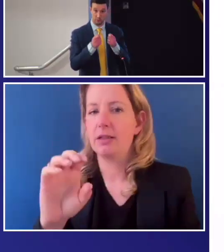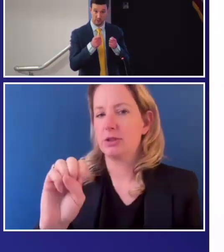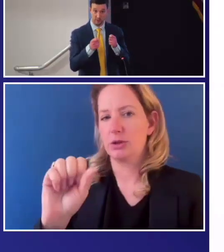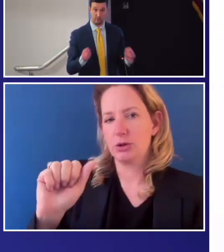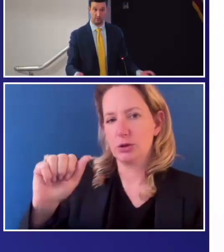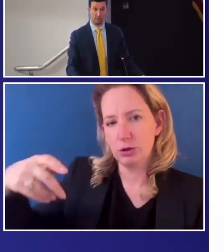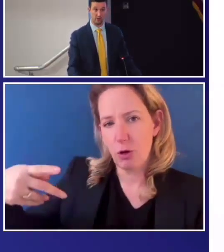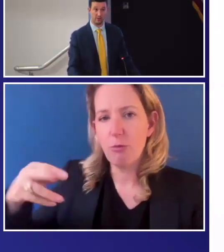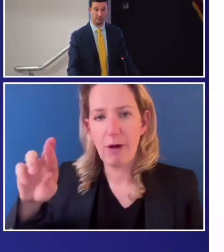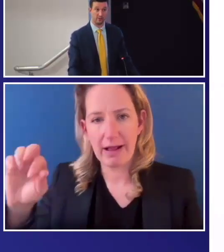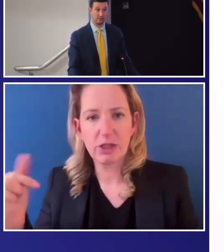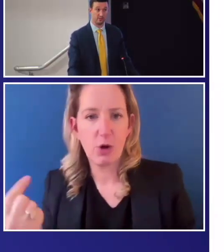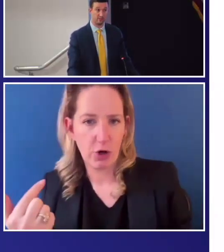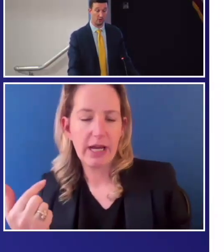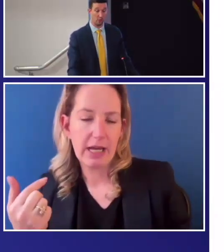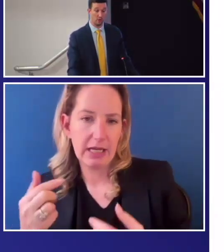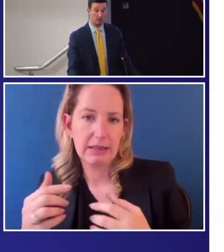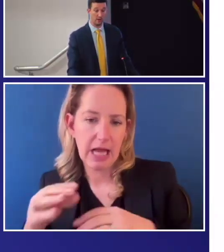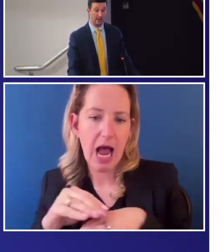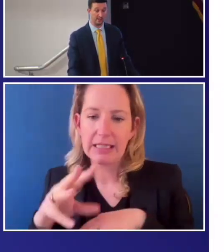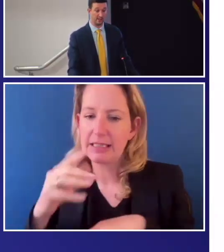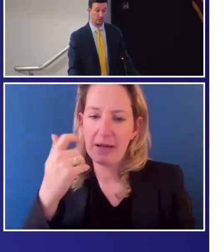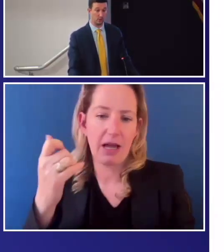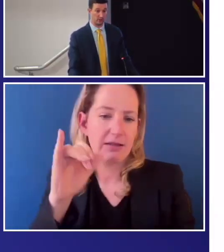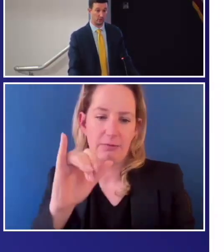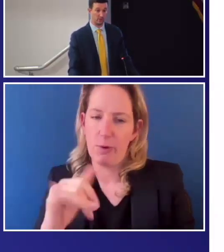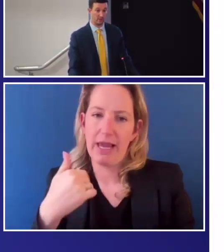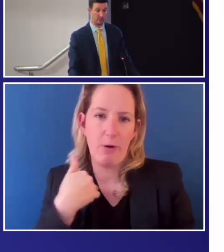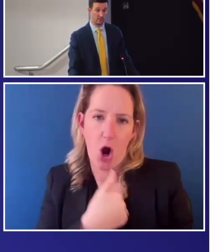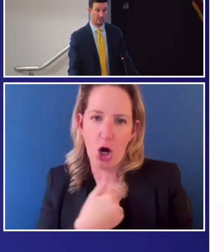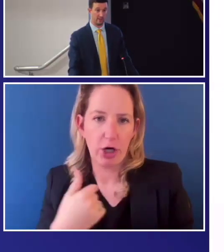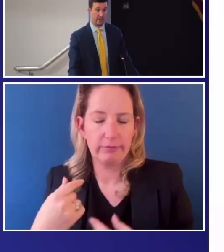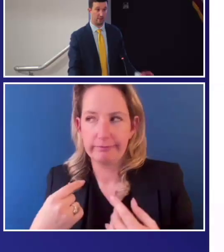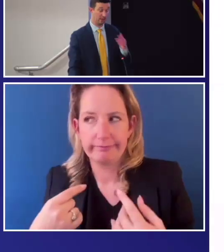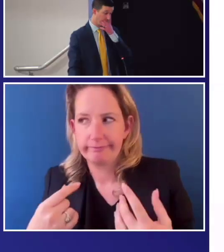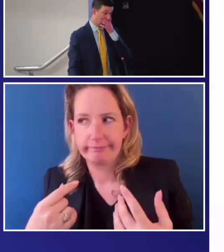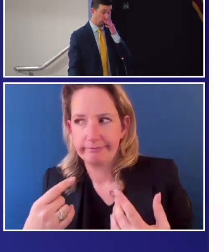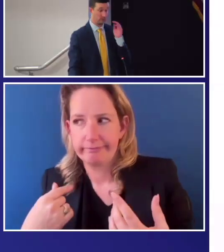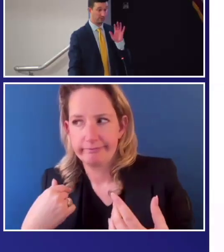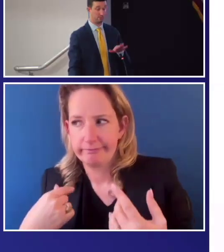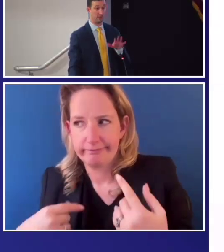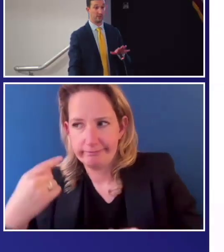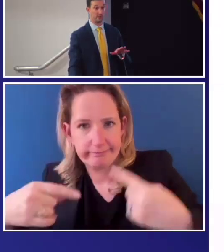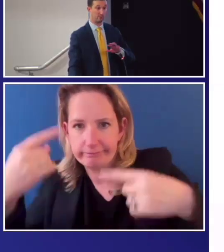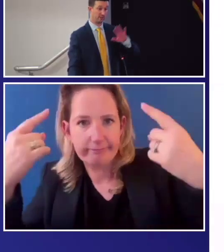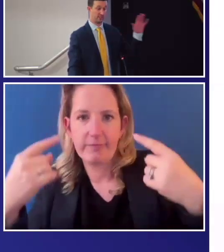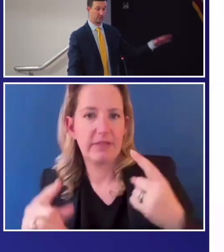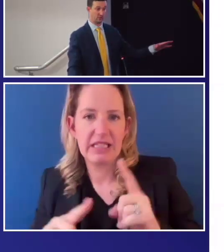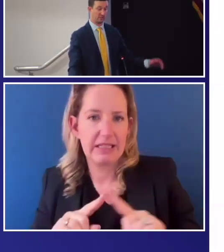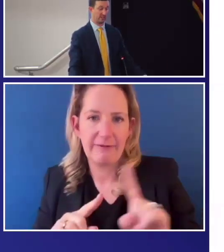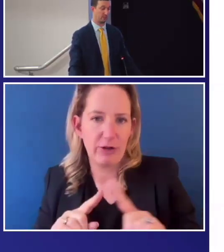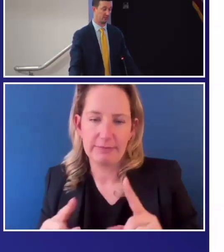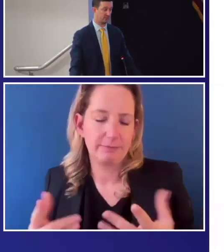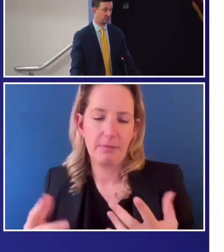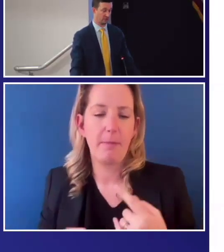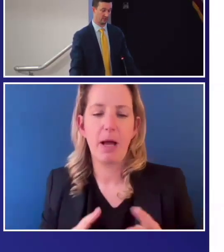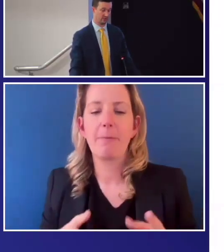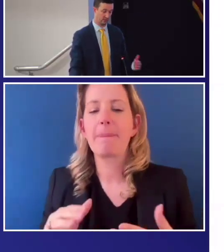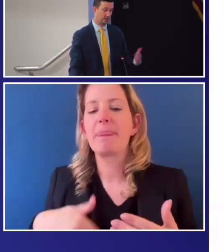quibbling over smaller differences. So I can take questions on, on that. But this was the precursor presentation. The next presentation is the